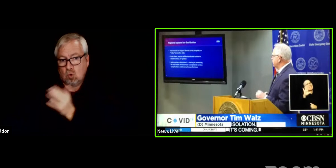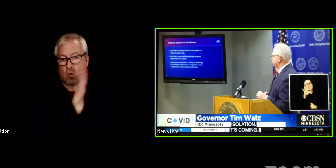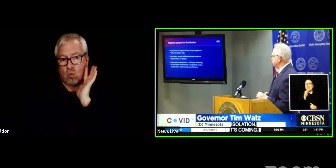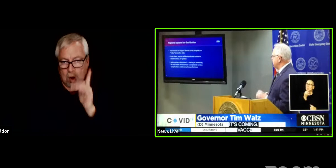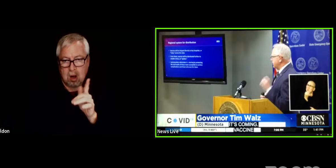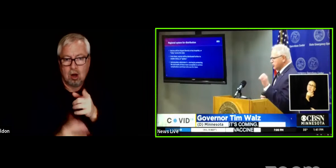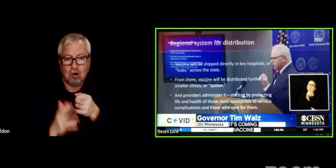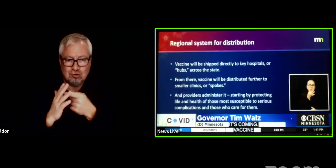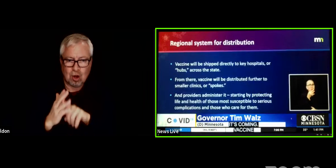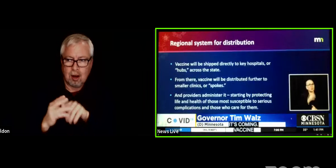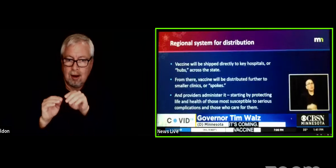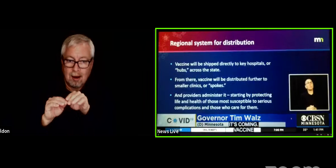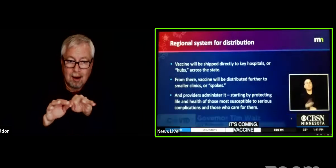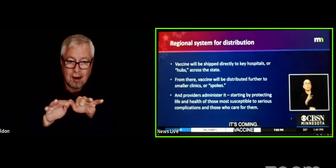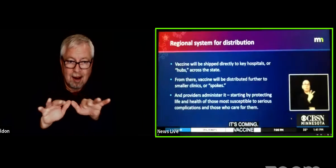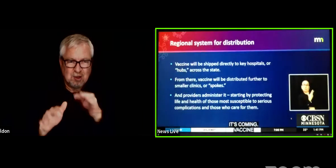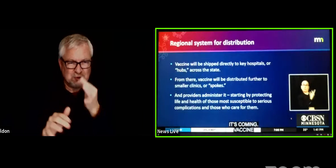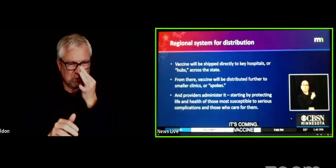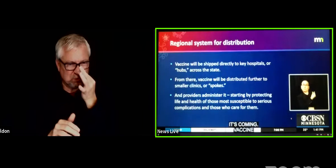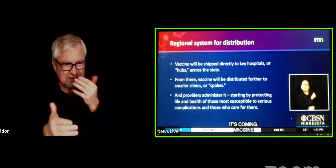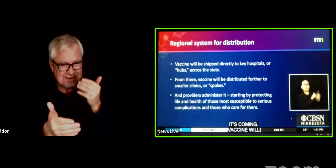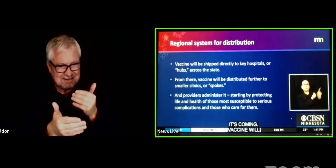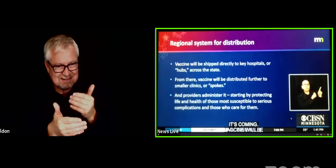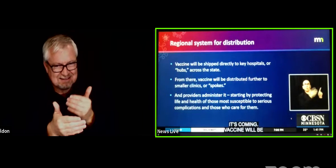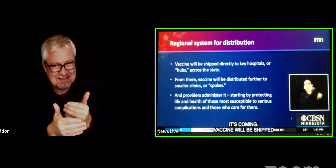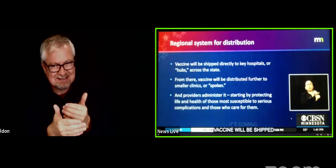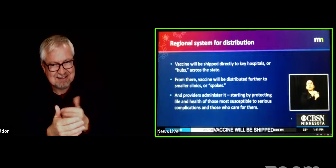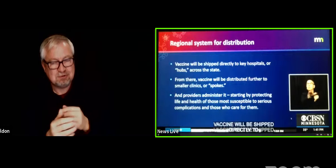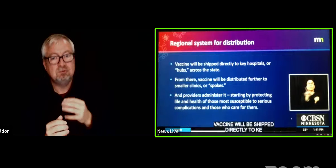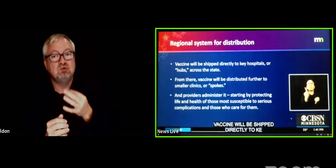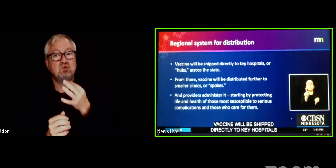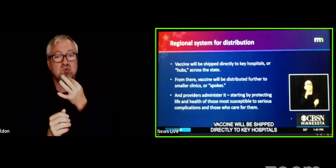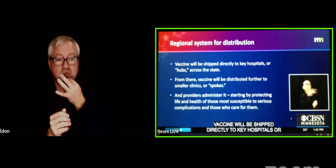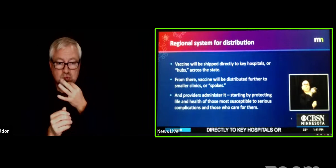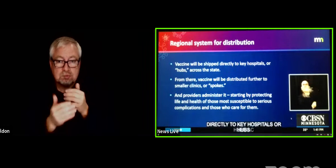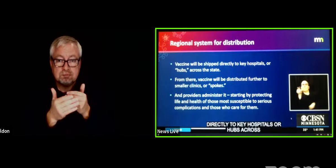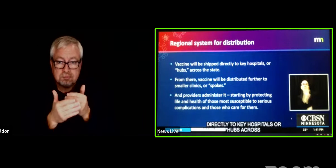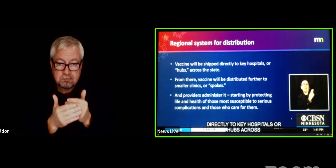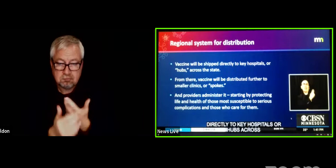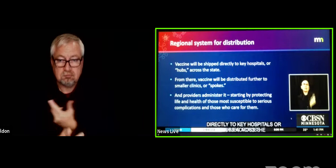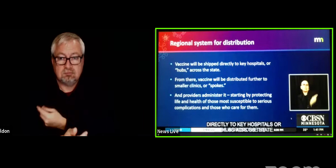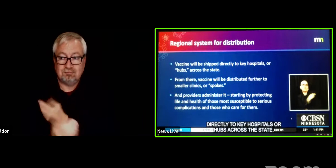THROUGHOUT THE STATE. KRIS WILL GO INTO GREATER DETAIL. FROM THERE THE VACCINE WILL BE DISTRIBUTED TO SMALLER CLINICS